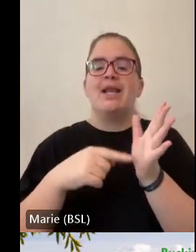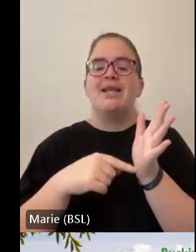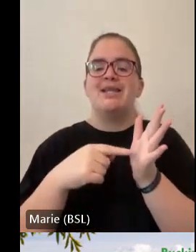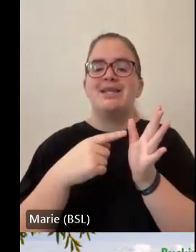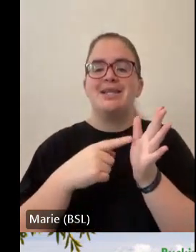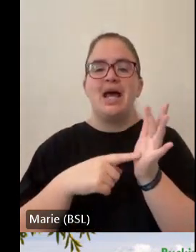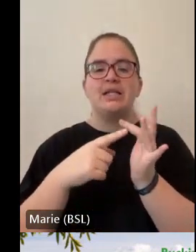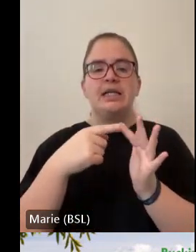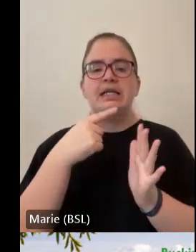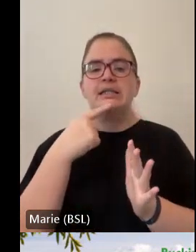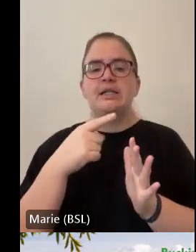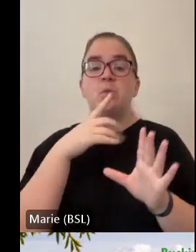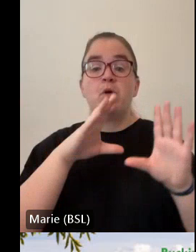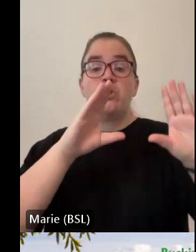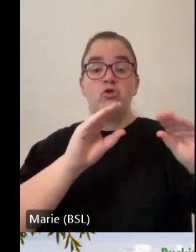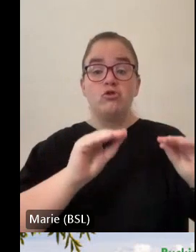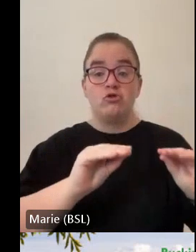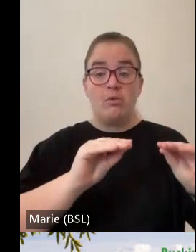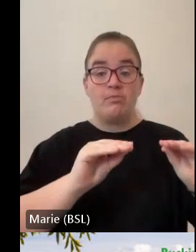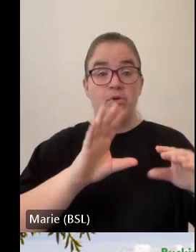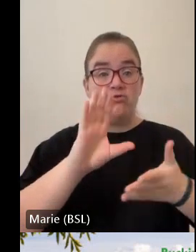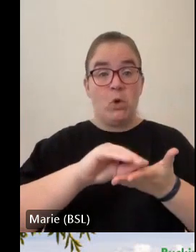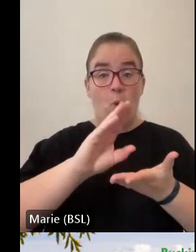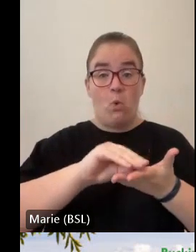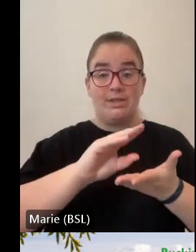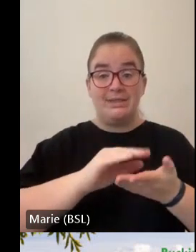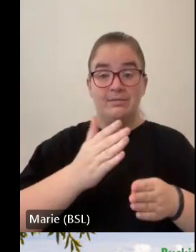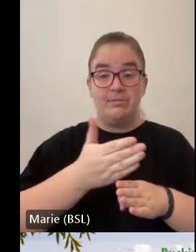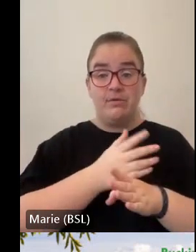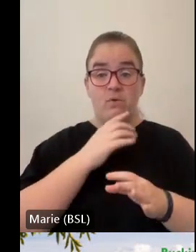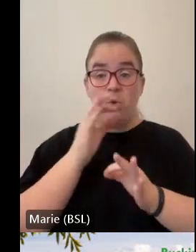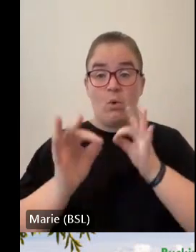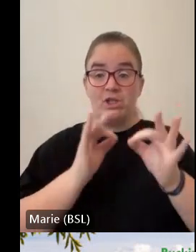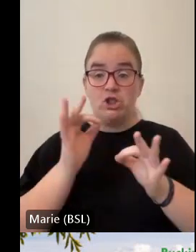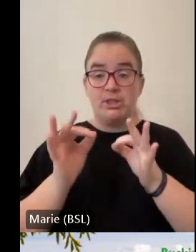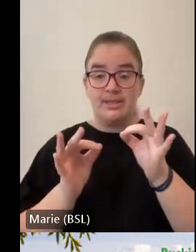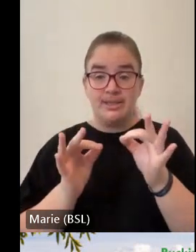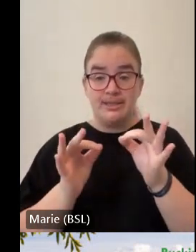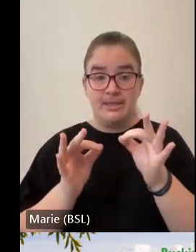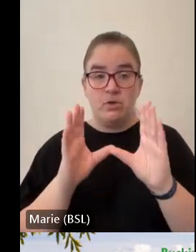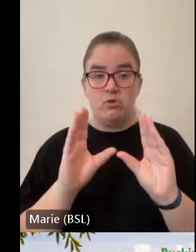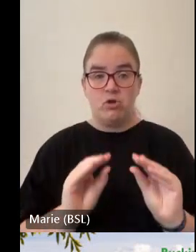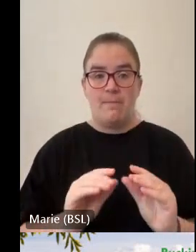Linda is just. I'm gonna stop recording before we go on to the the questions. Yes.